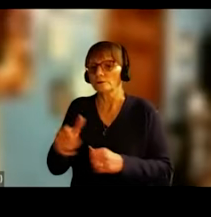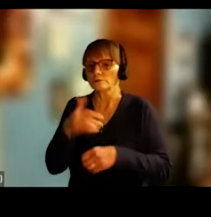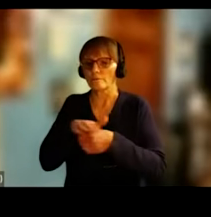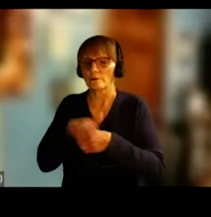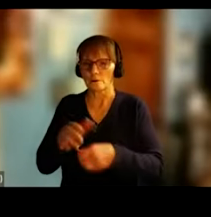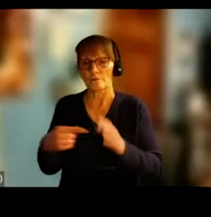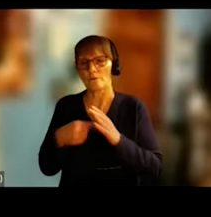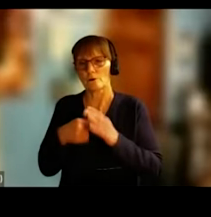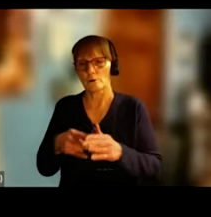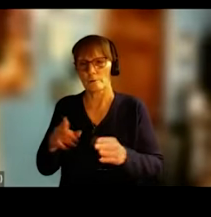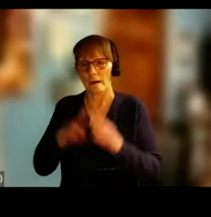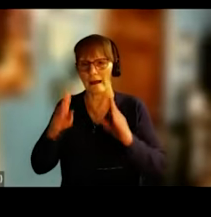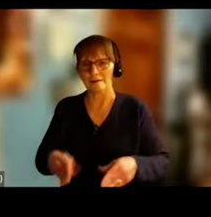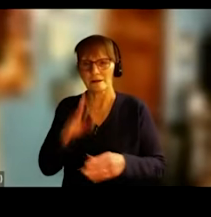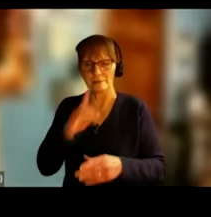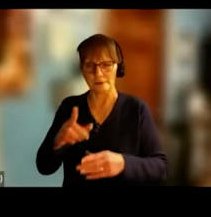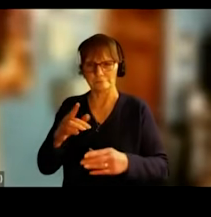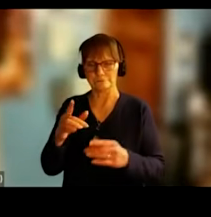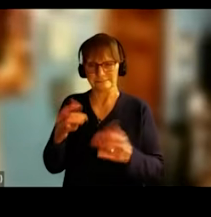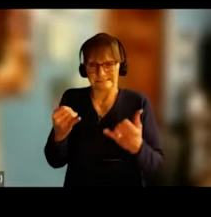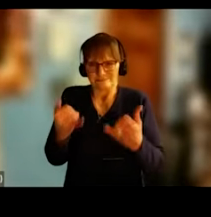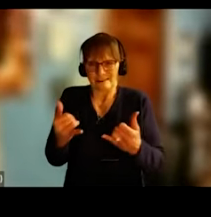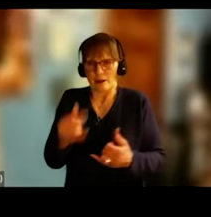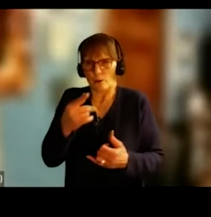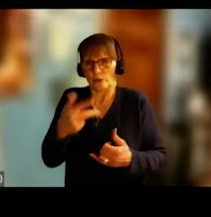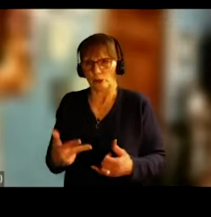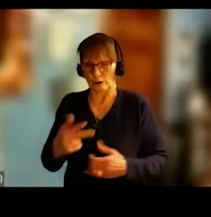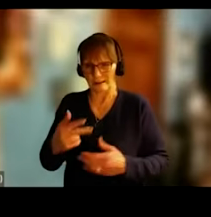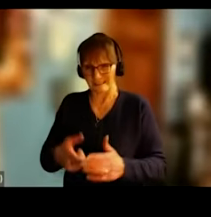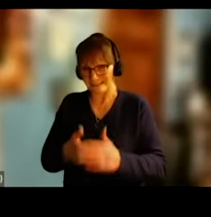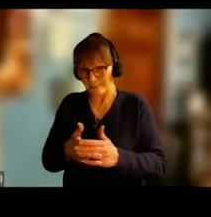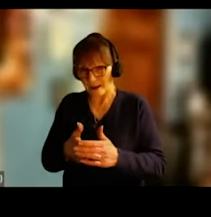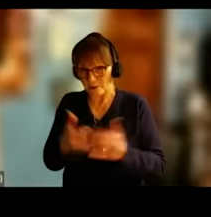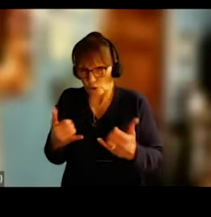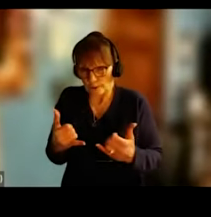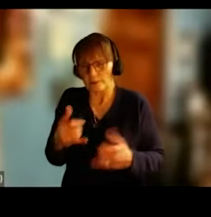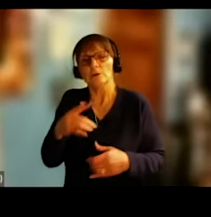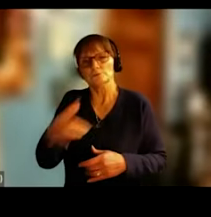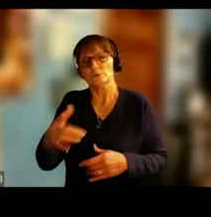to meet a third of the demand currently. And when we're thinking about the needs of older adults experiencing homelessness,